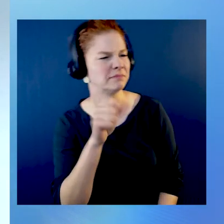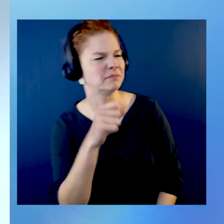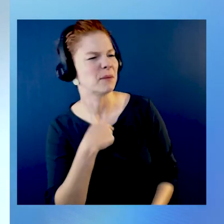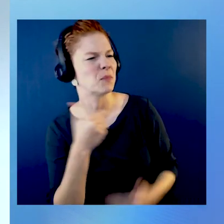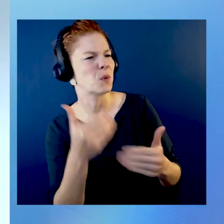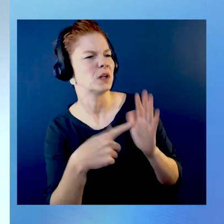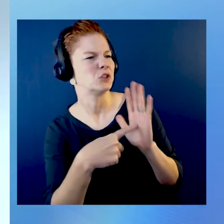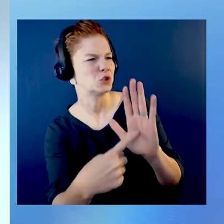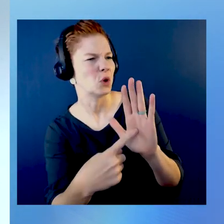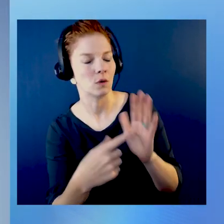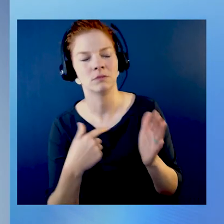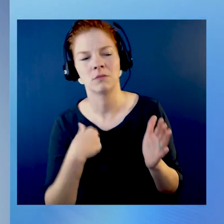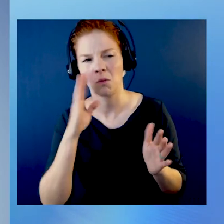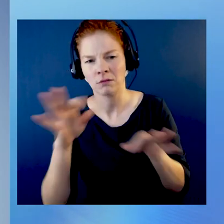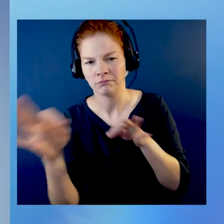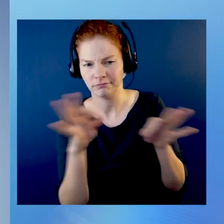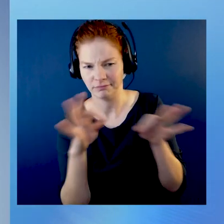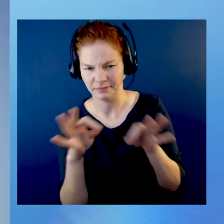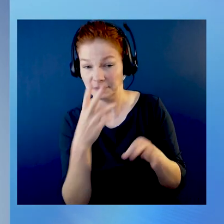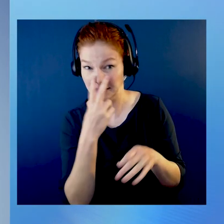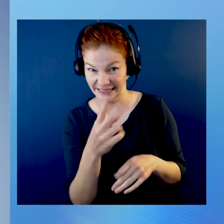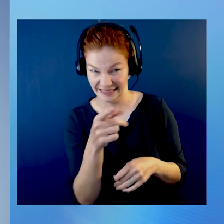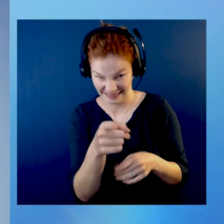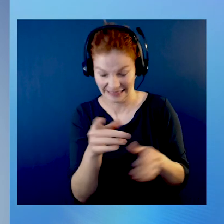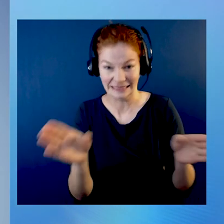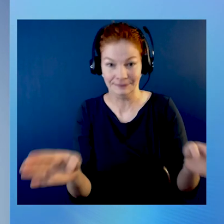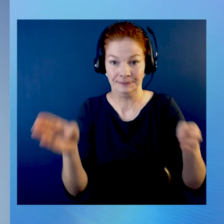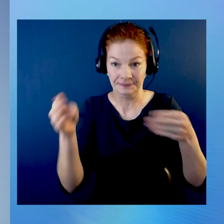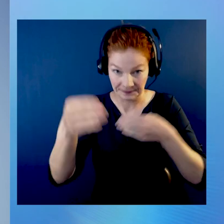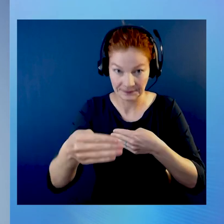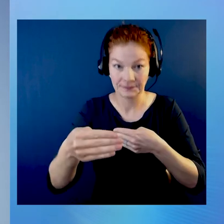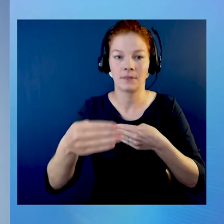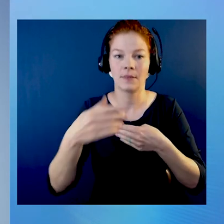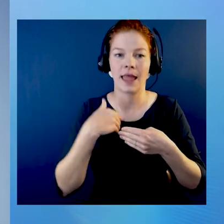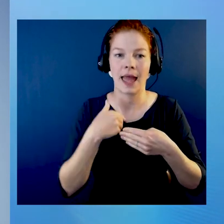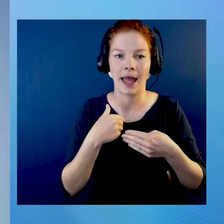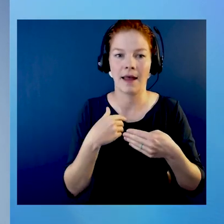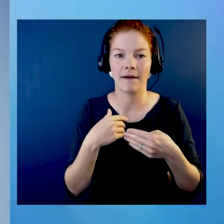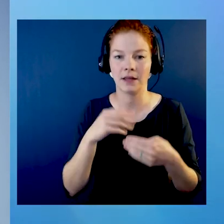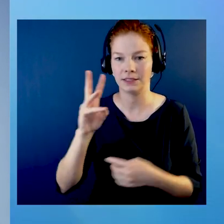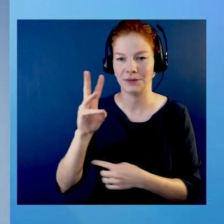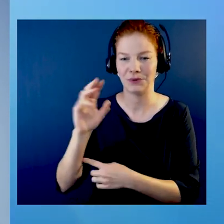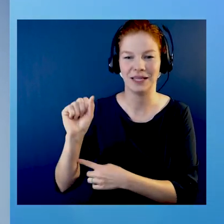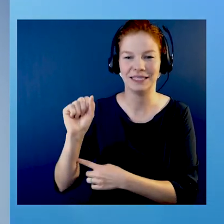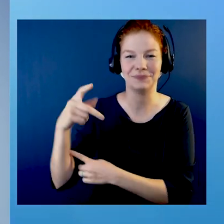let me talk you through it and what we've got. See the sample project showcases a small section of the WSP office,